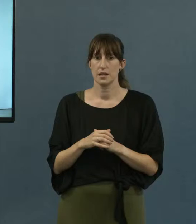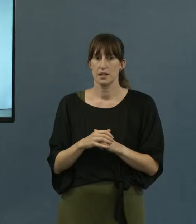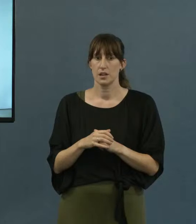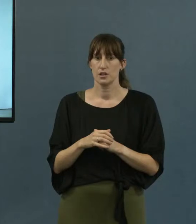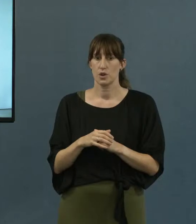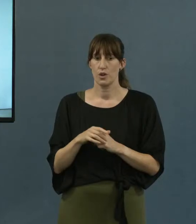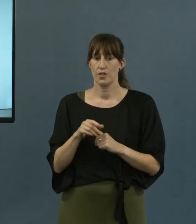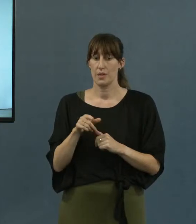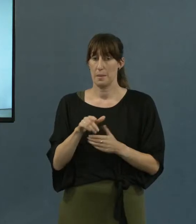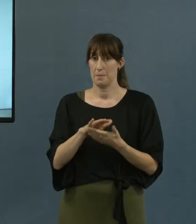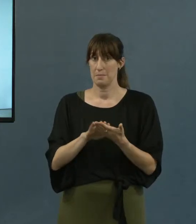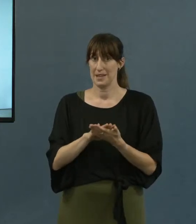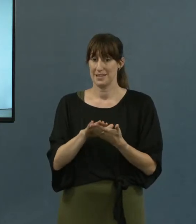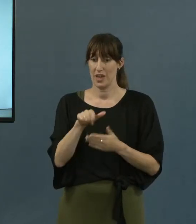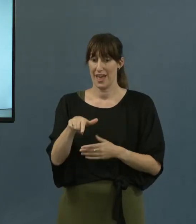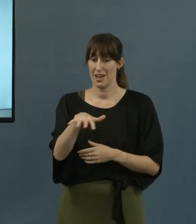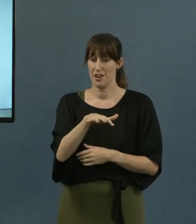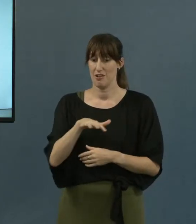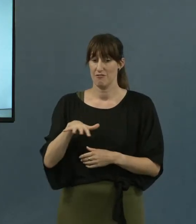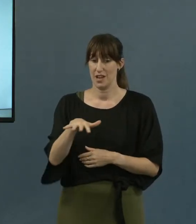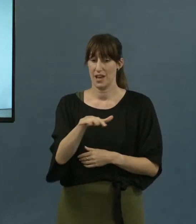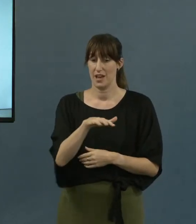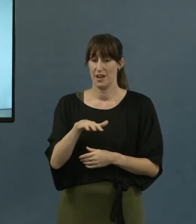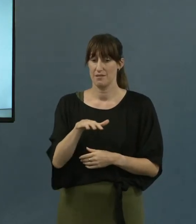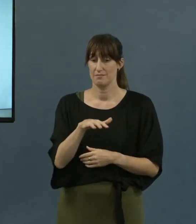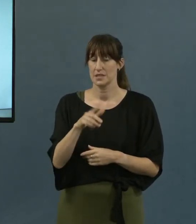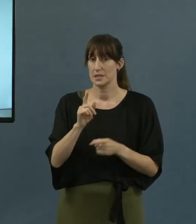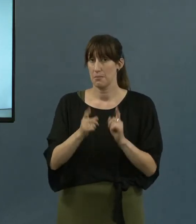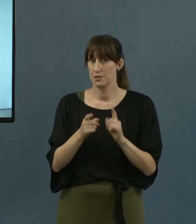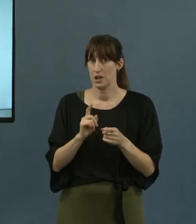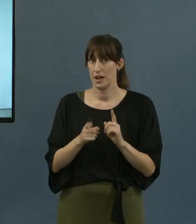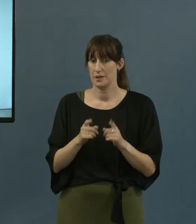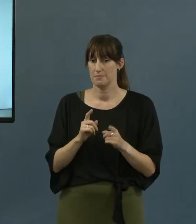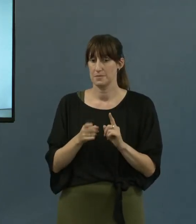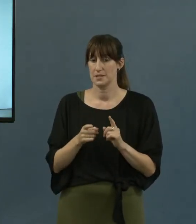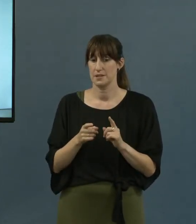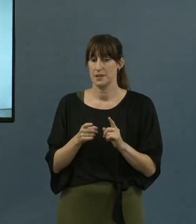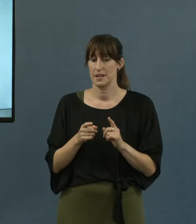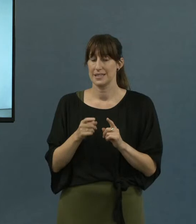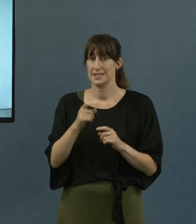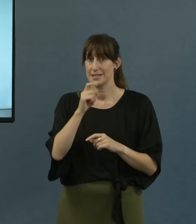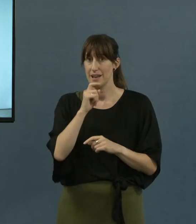have other medical conditions. That means that you will find